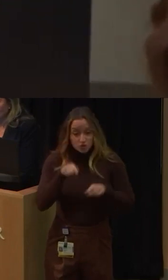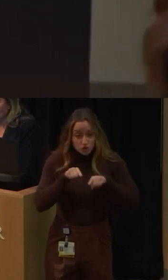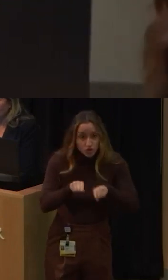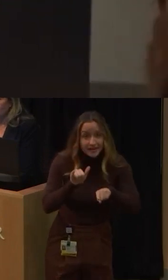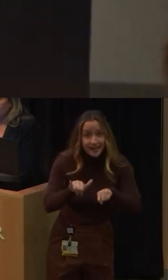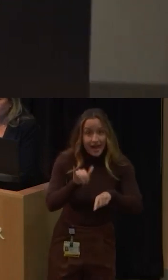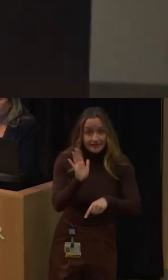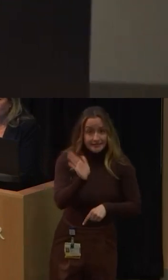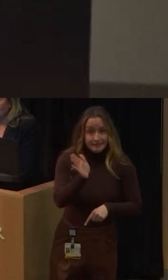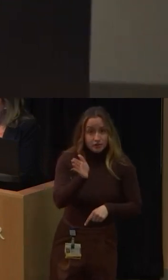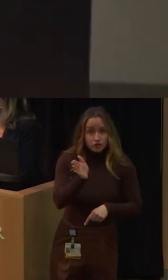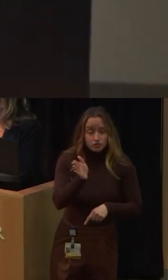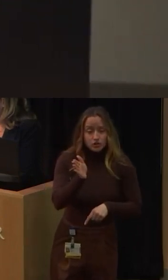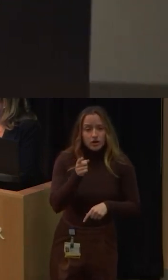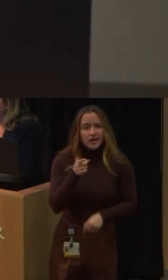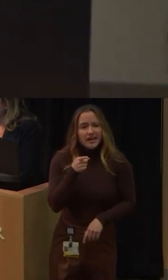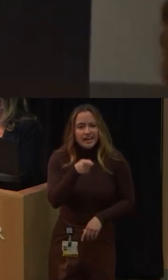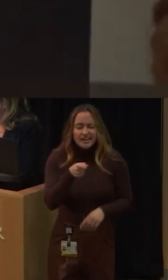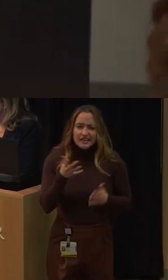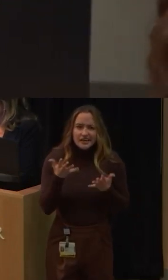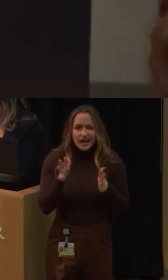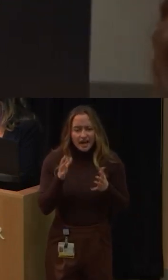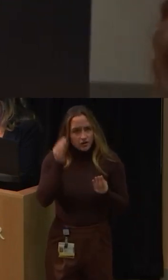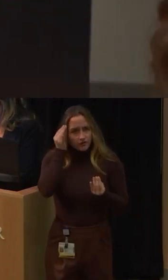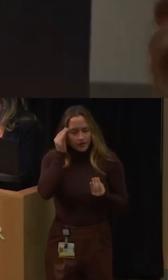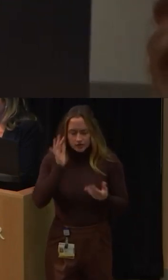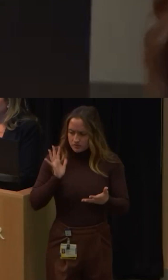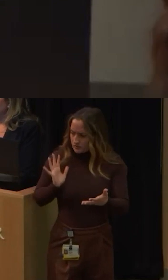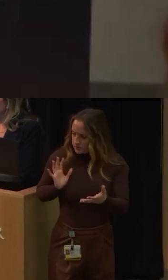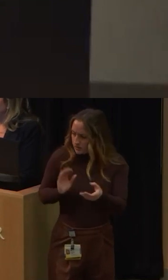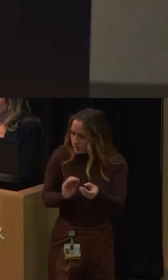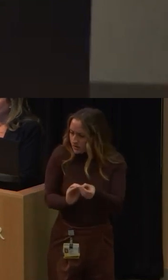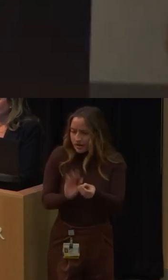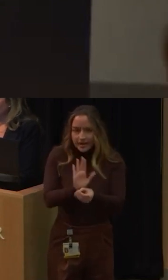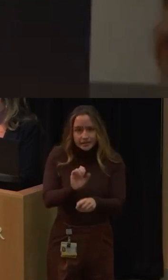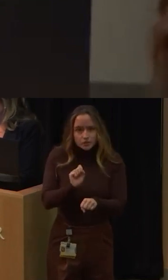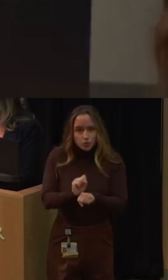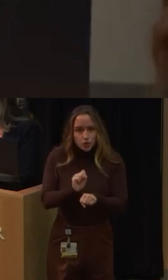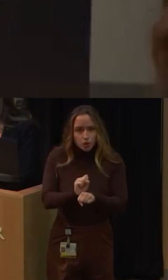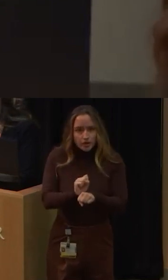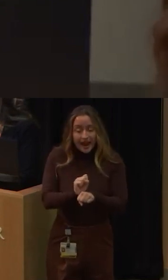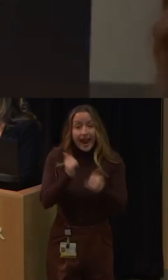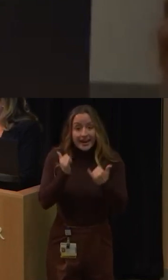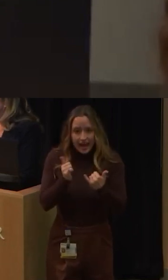he kind of takes inventory of all the things he has done and those things he has yet to do,